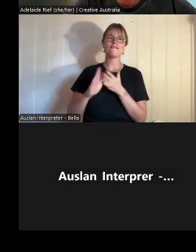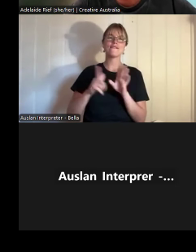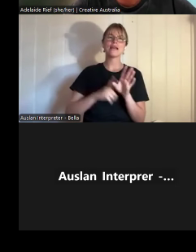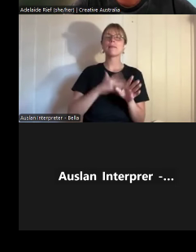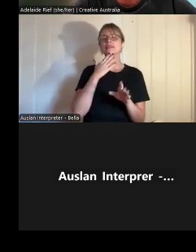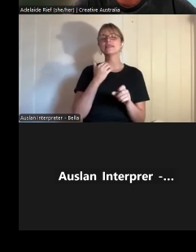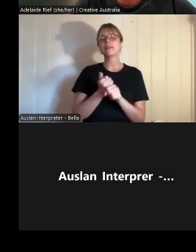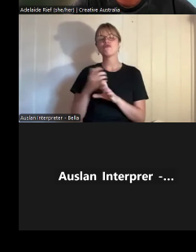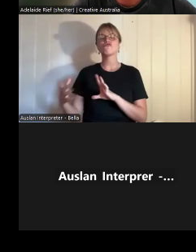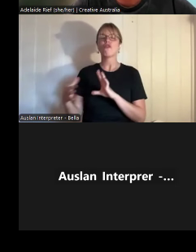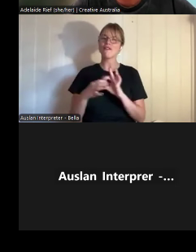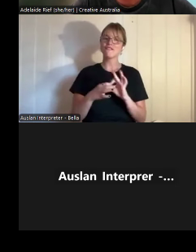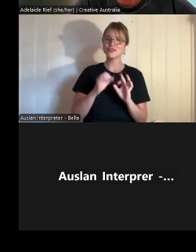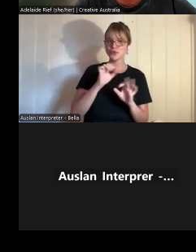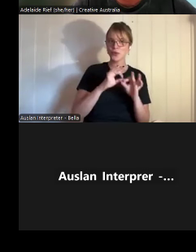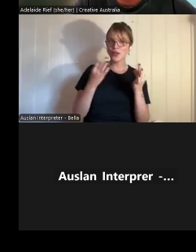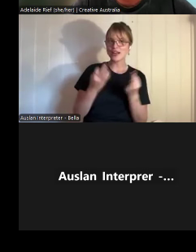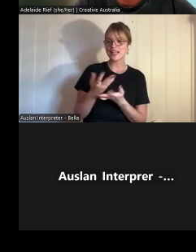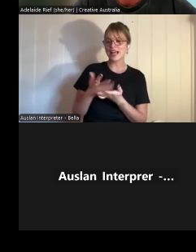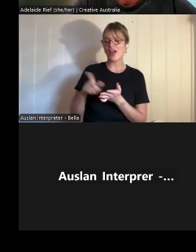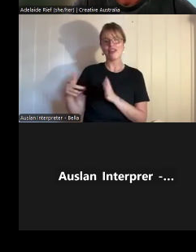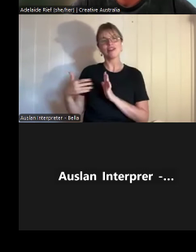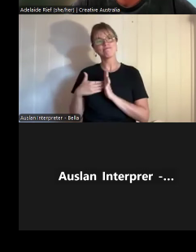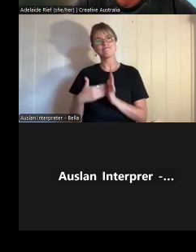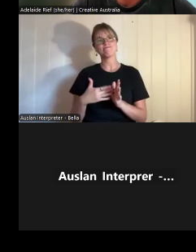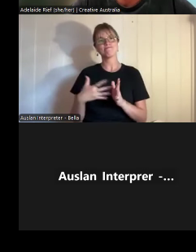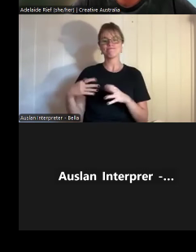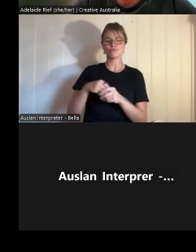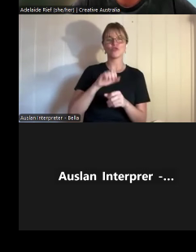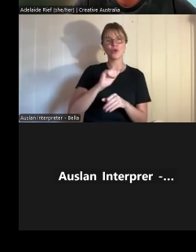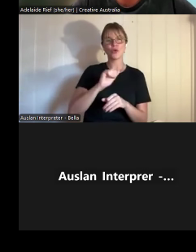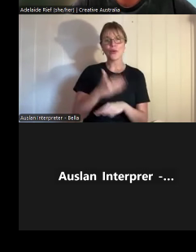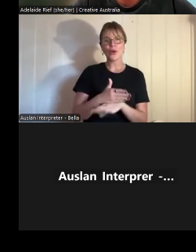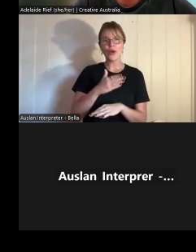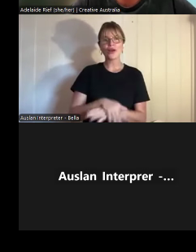how the Board and staff members contribute to that work. Again, please make sure it is